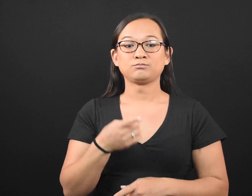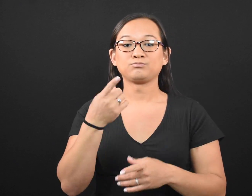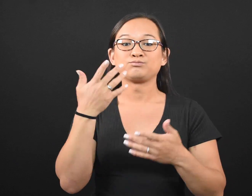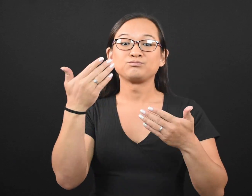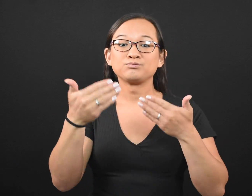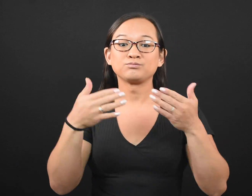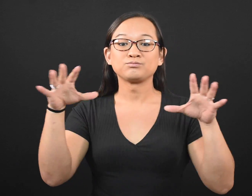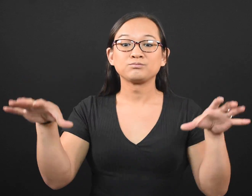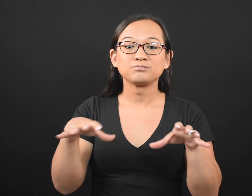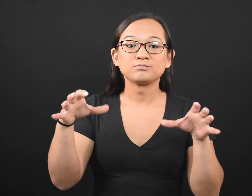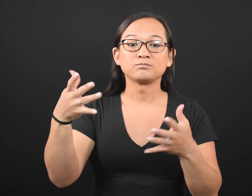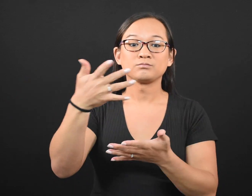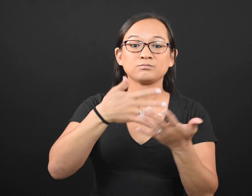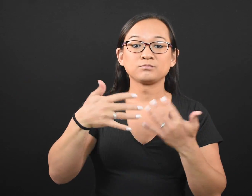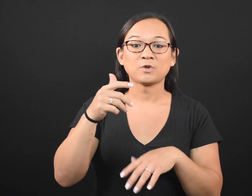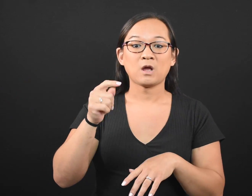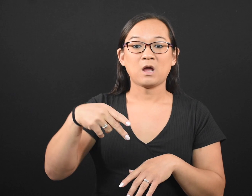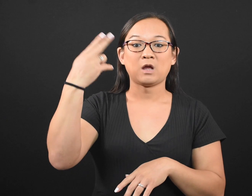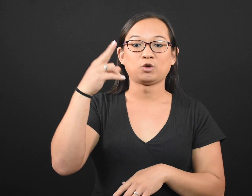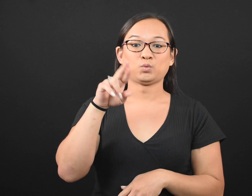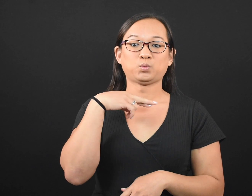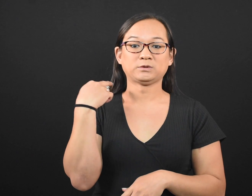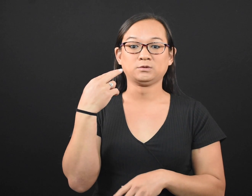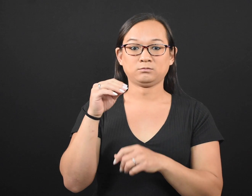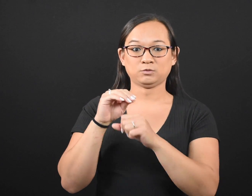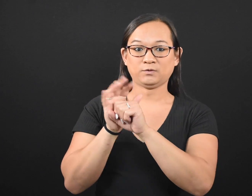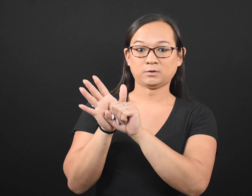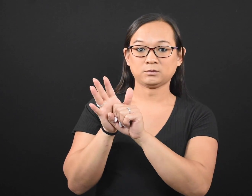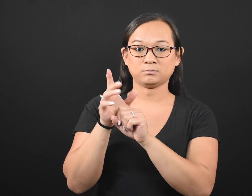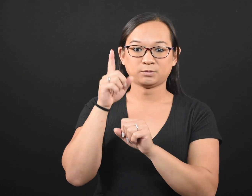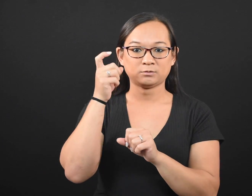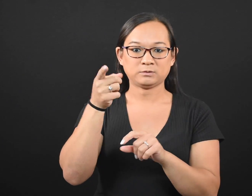the virus that causes COVID-19, or ● Took part in activities that put